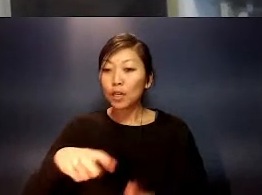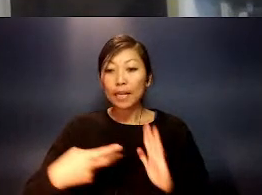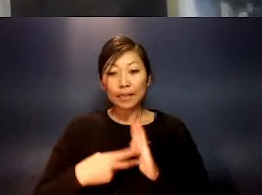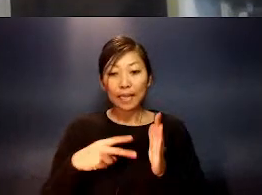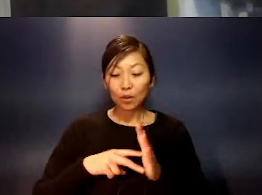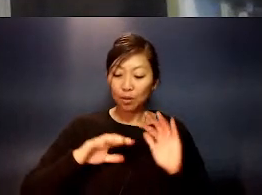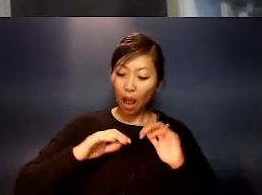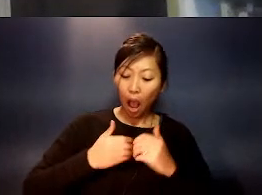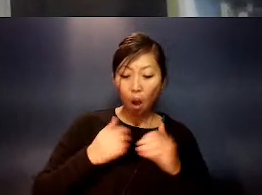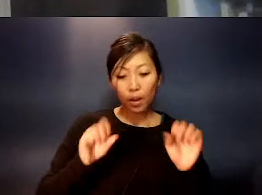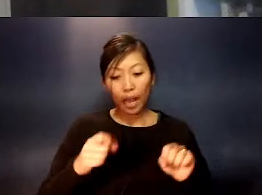AND I THINK THAT IT IS IRRESPONSIBLE FOR US TO CONTINUE